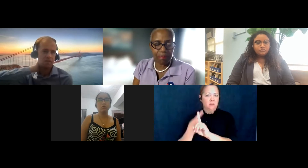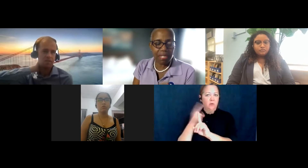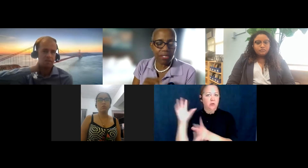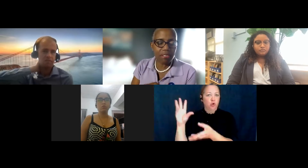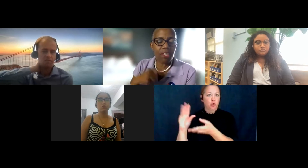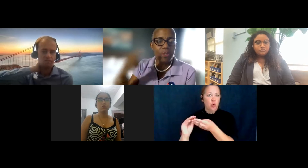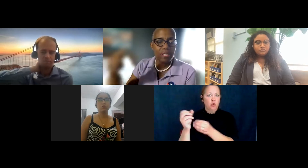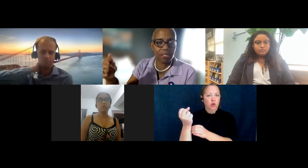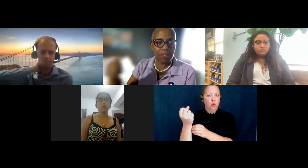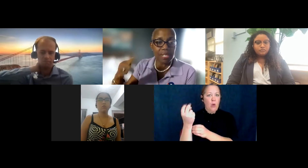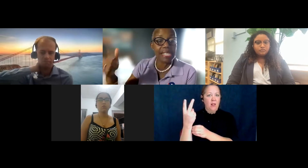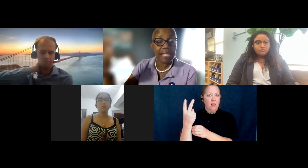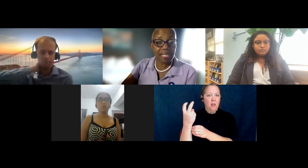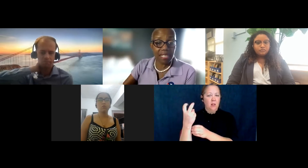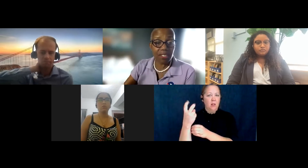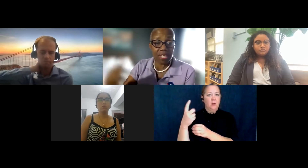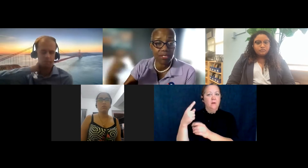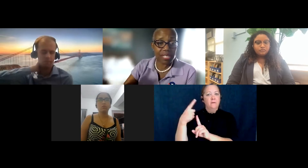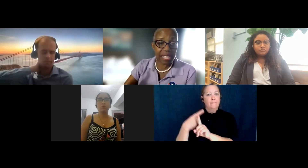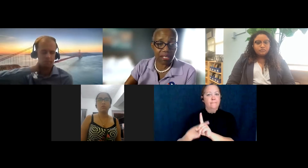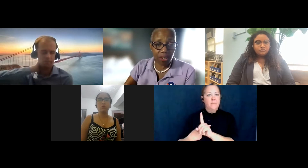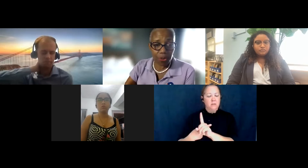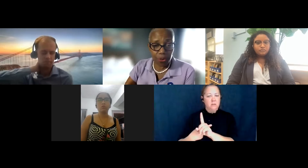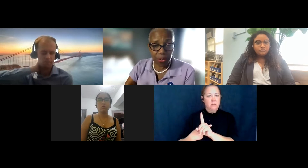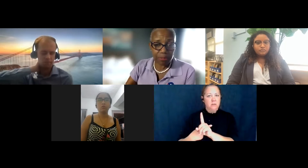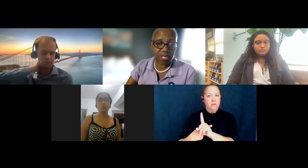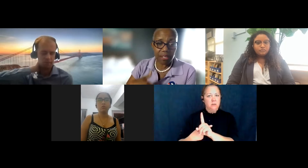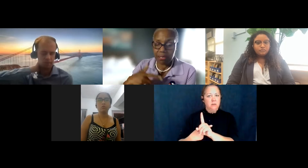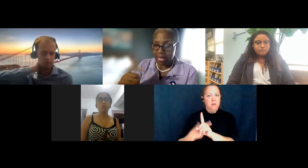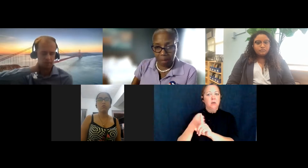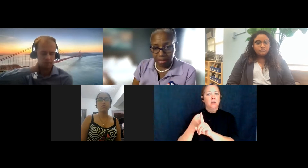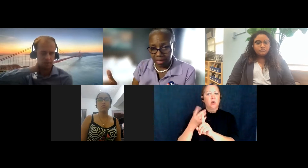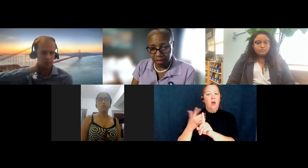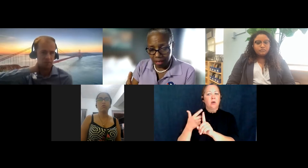even go into a second year and into a second cohort, which I was accepted